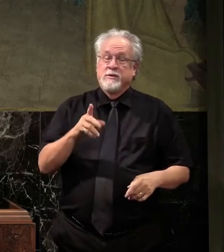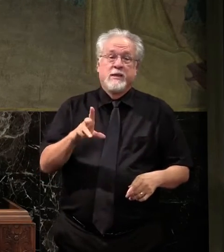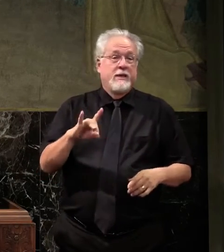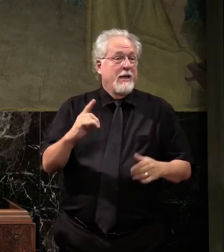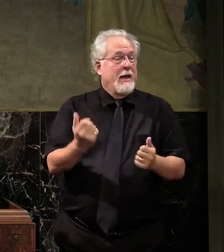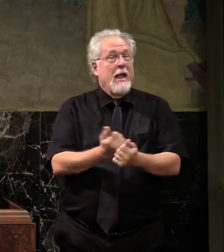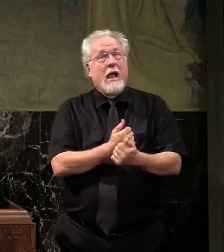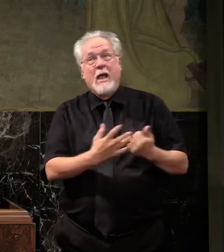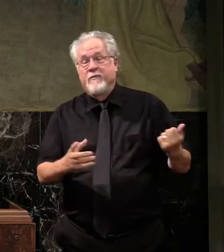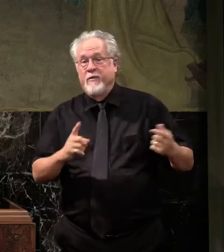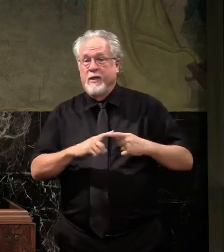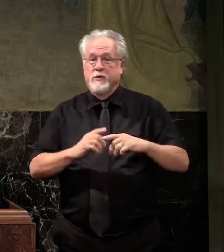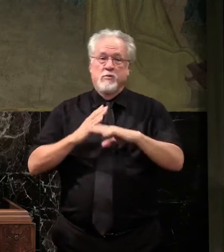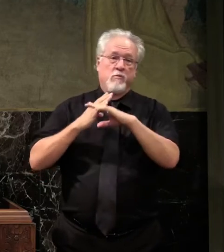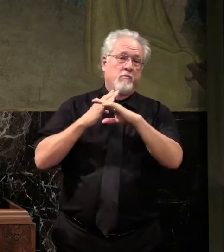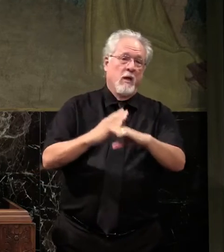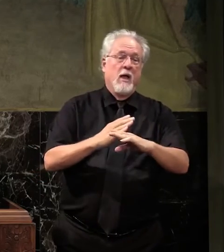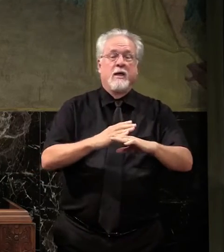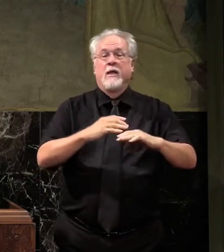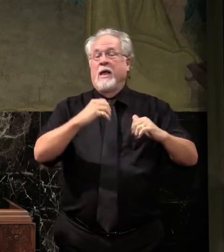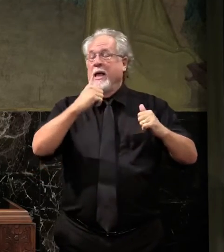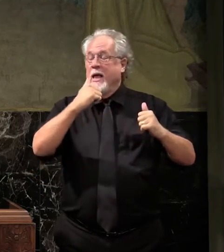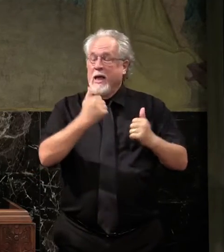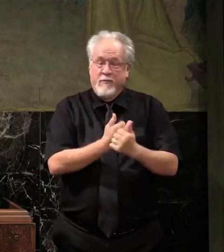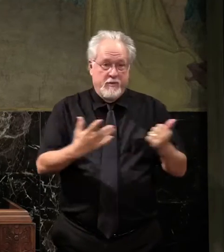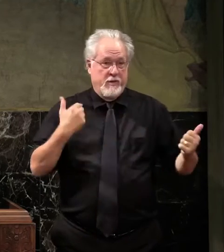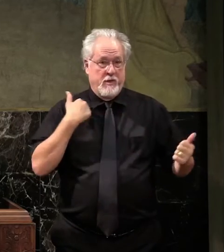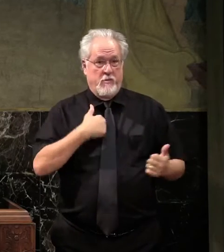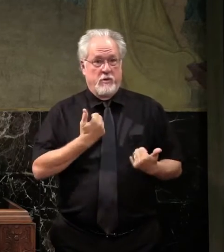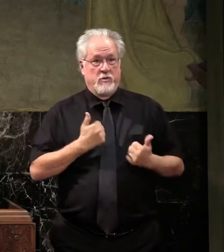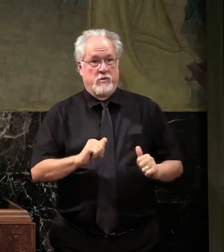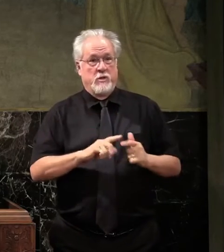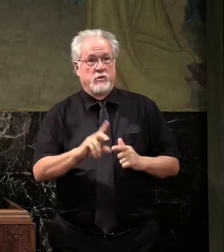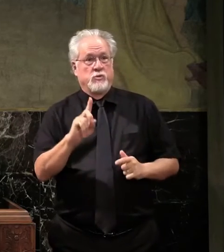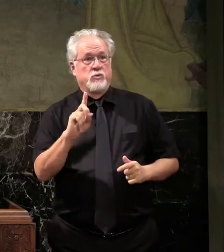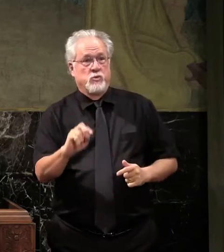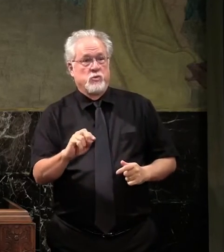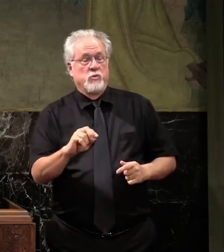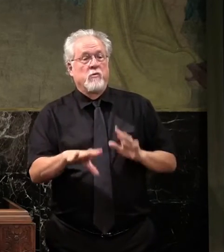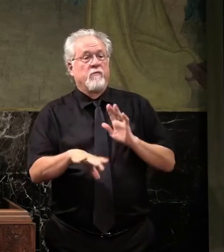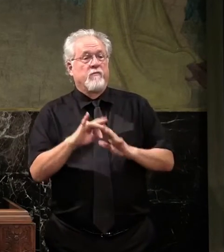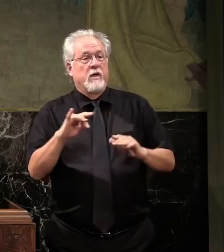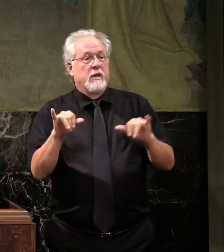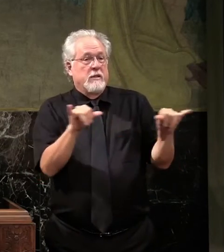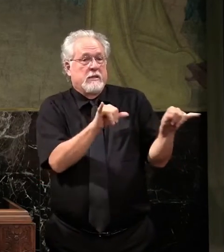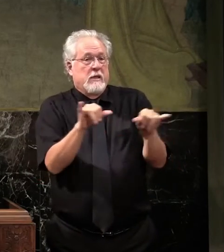power to block just about every attempt that we made to find common ground and